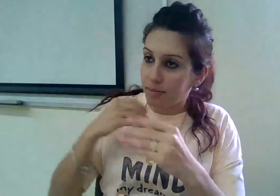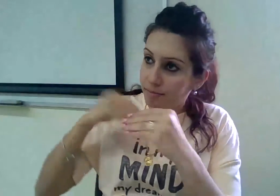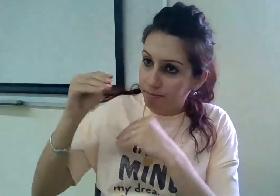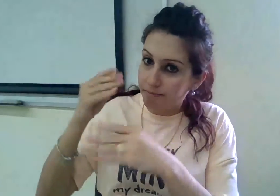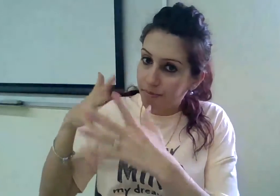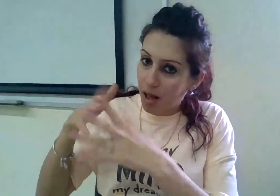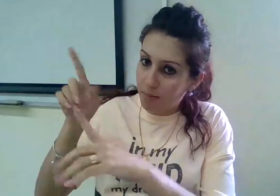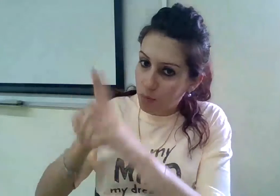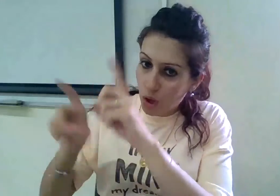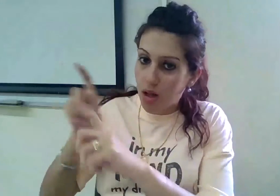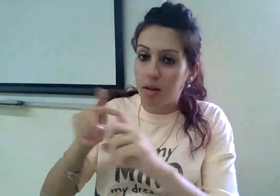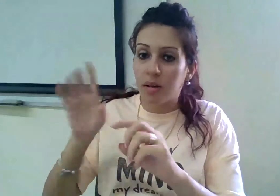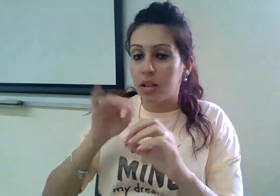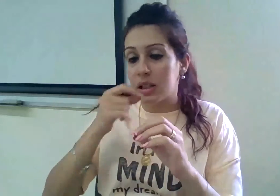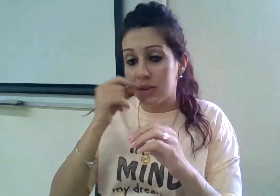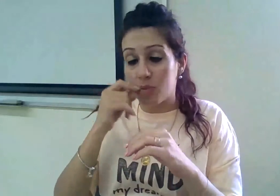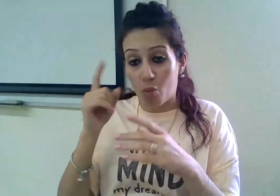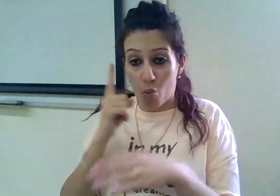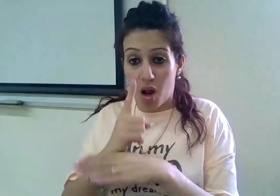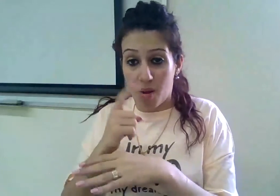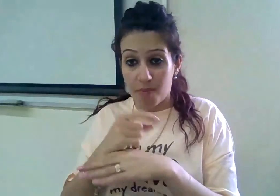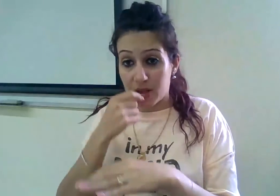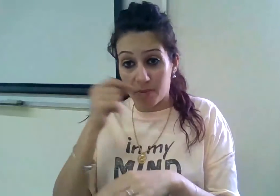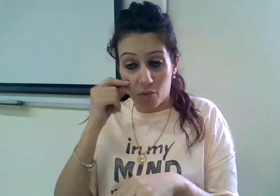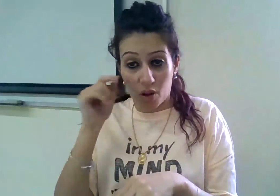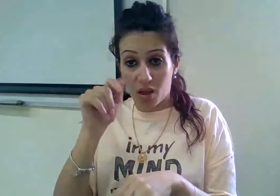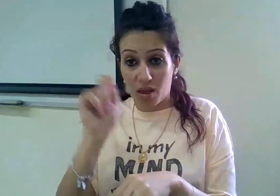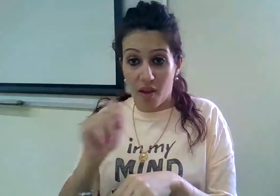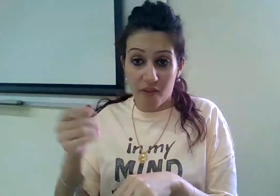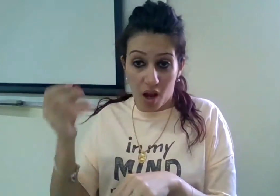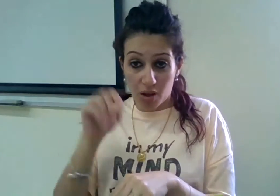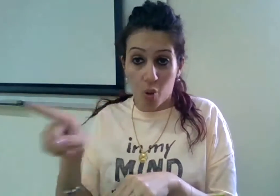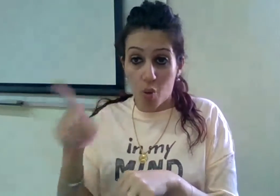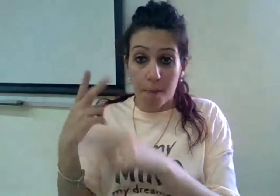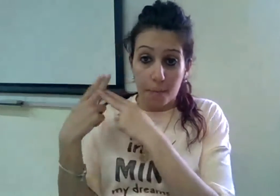you also have to make the parents understand that this is not a choice.